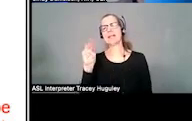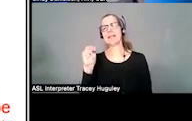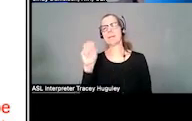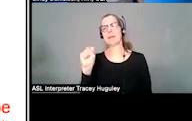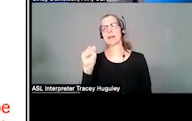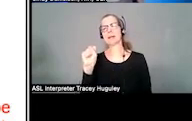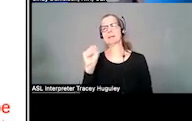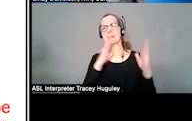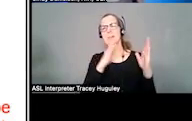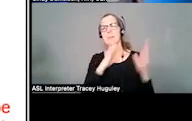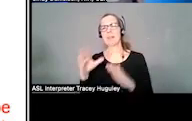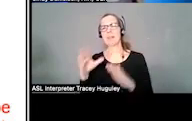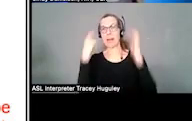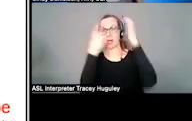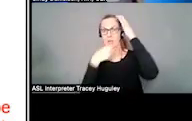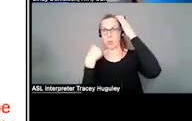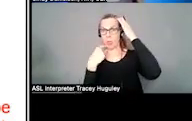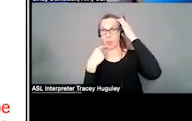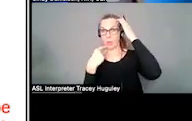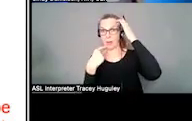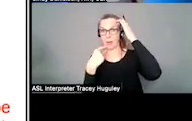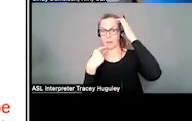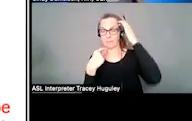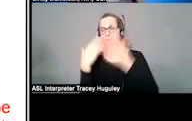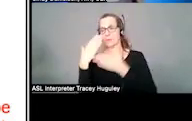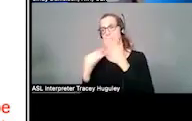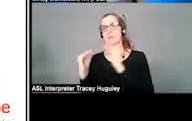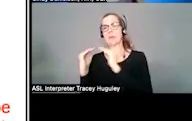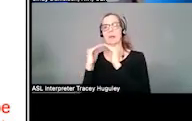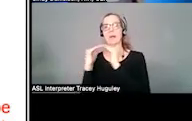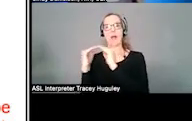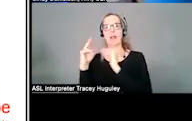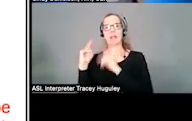And so thanks to the efforts of some colleagues at our NIH Institutes and Centers,